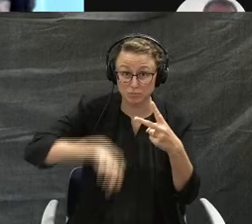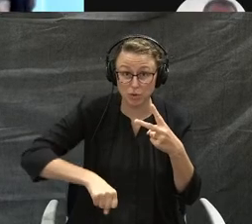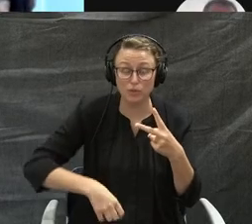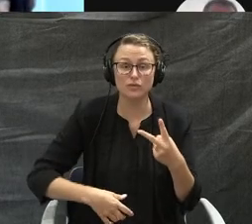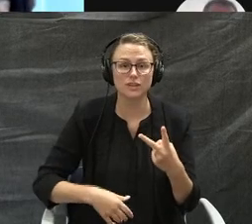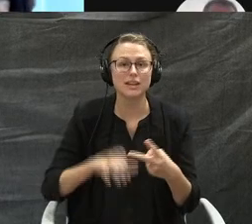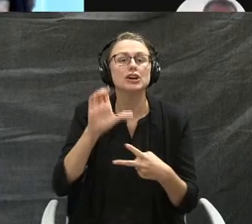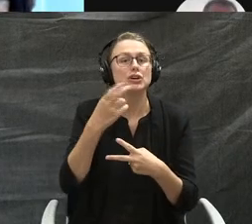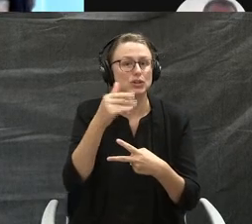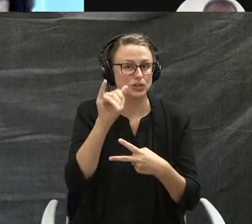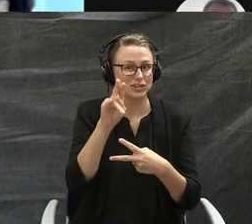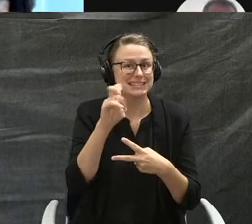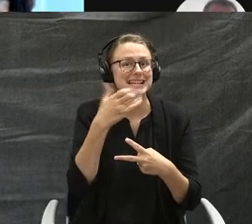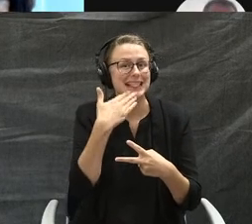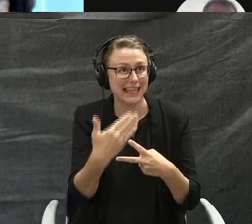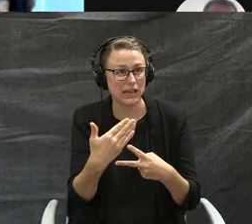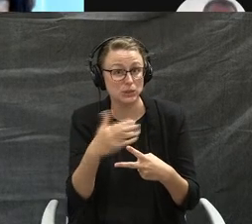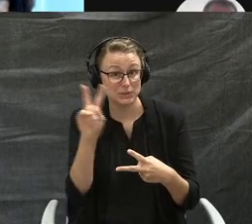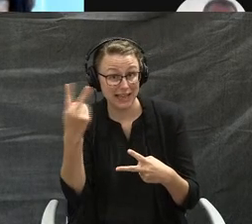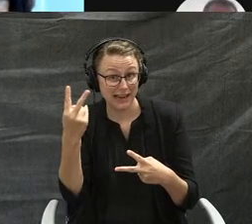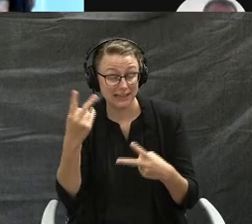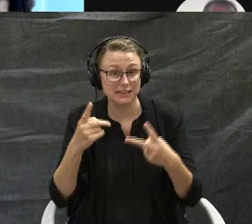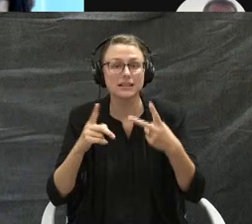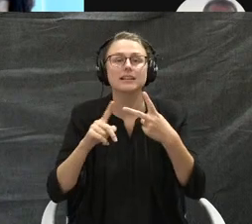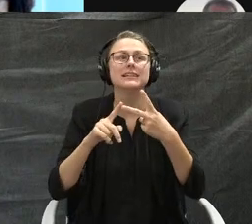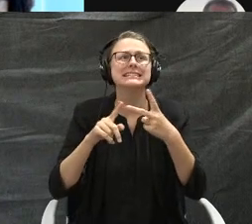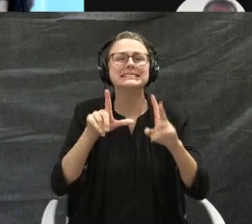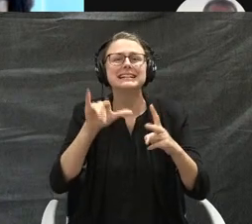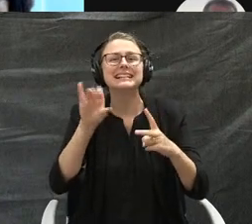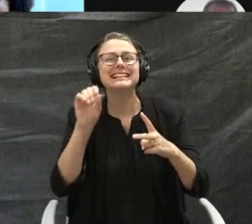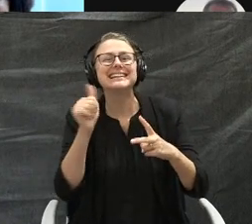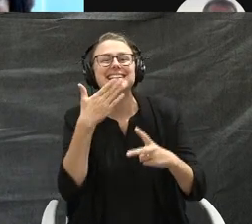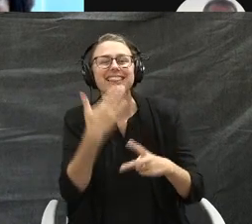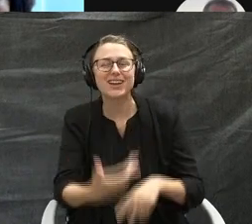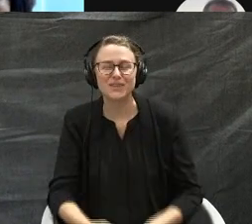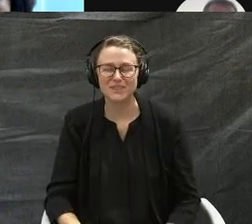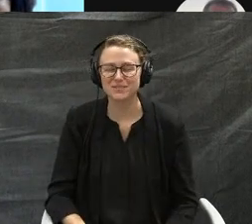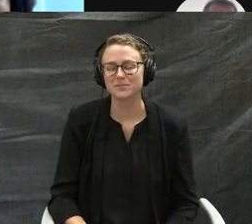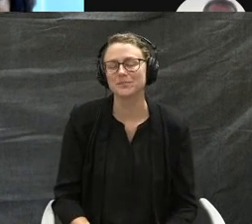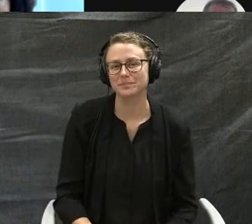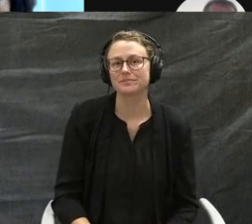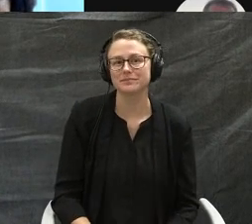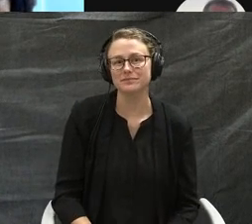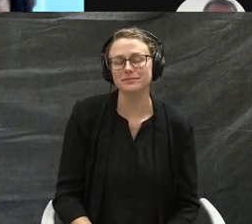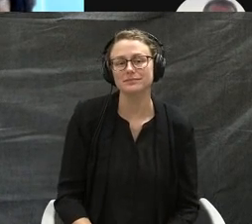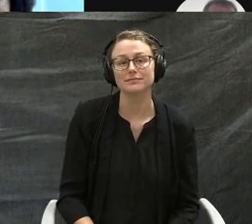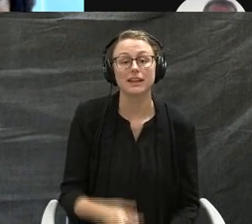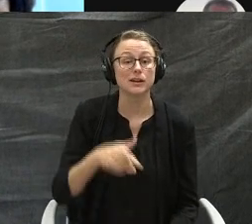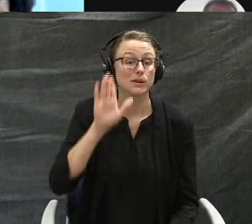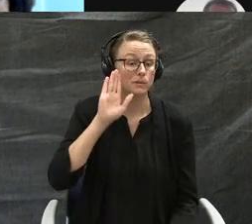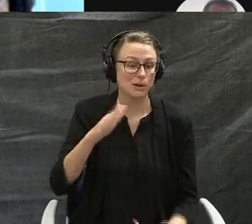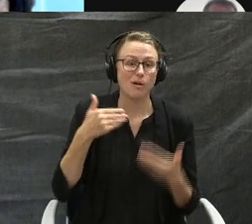thank you very much. Is there a second Lisa? Thank you. We will move to A roll call vote.